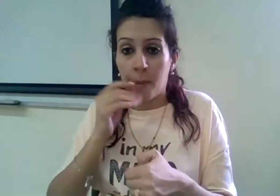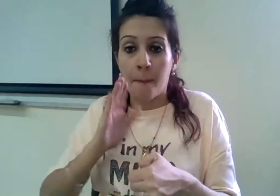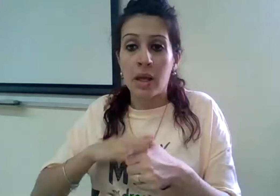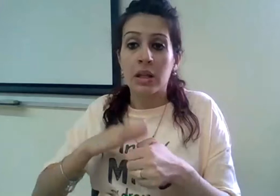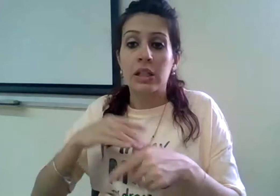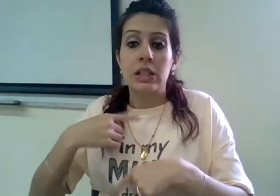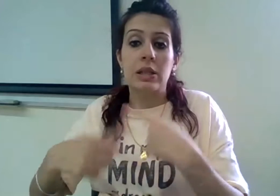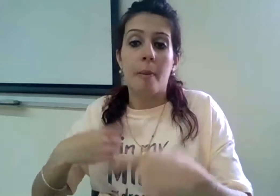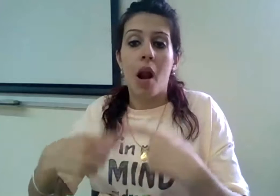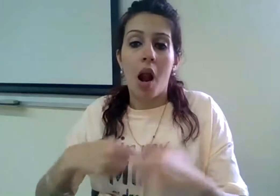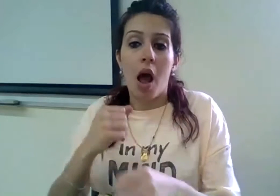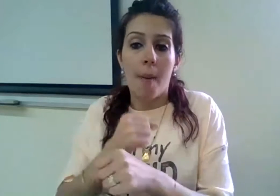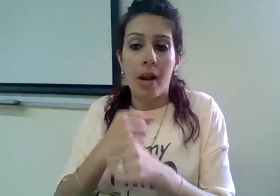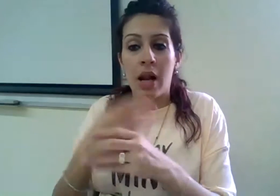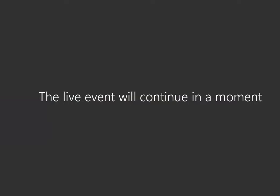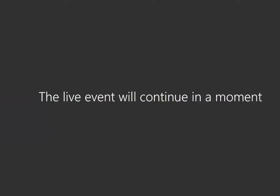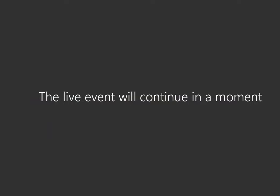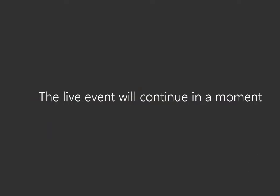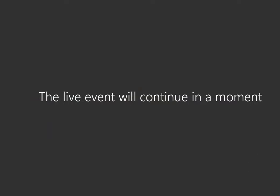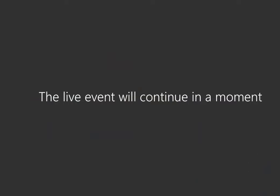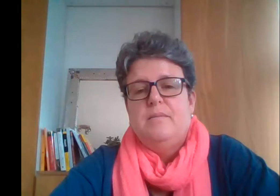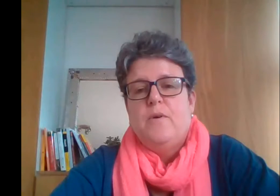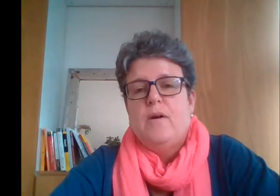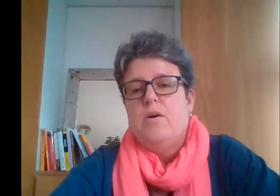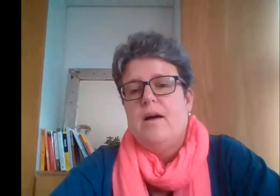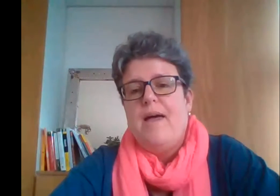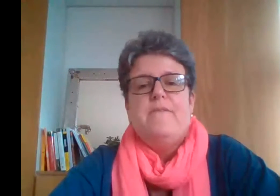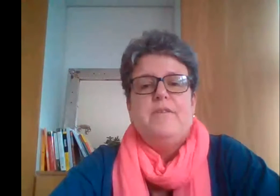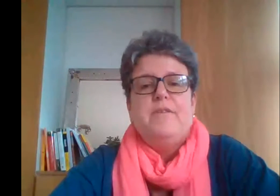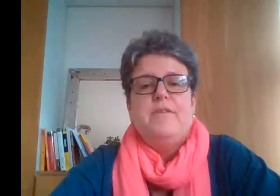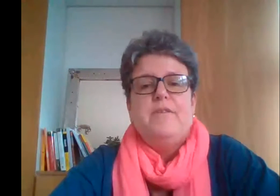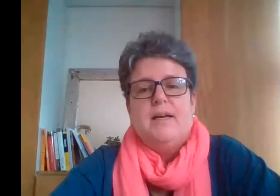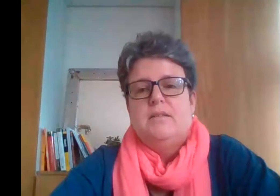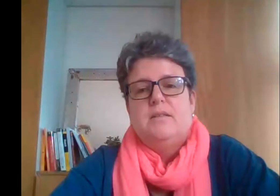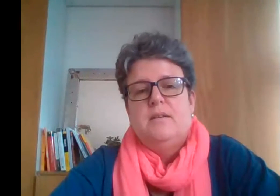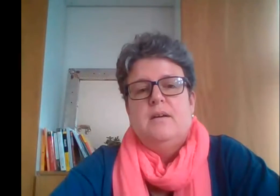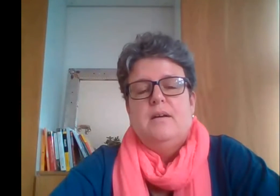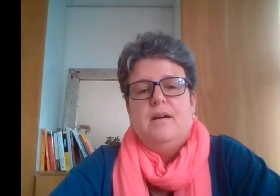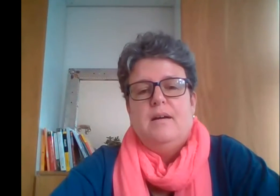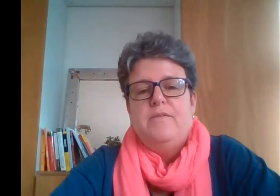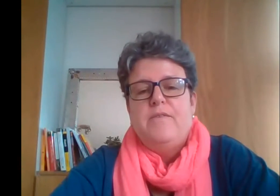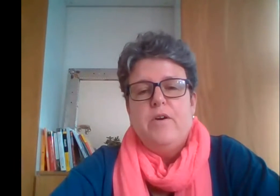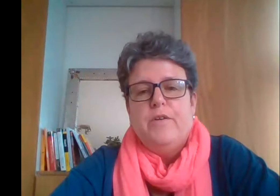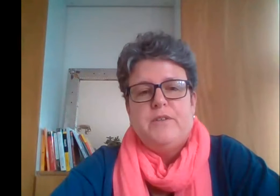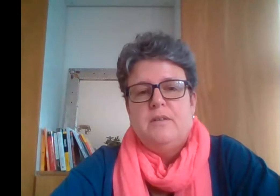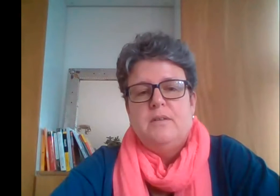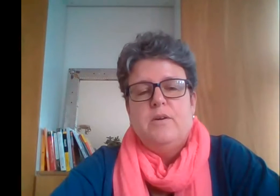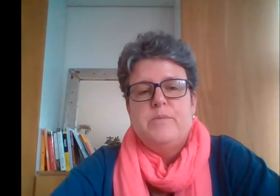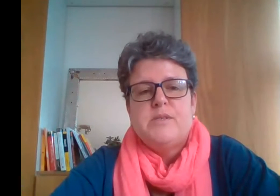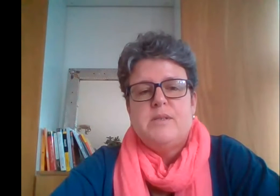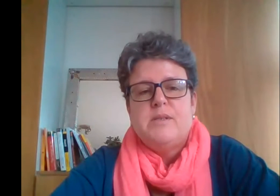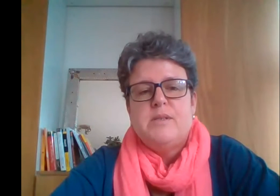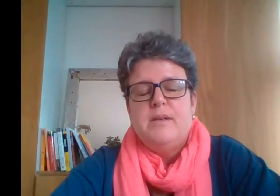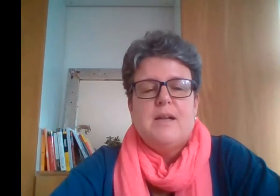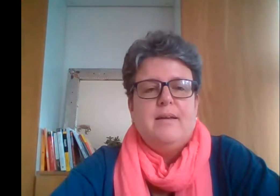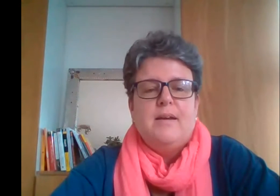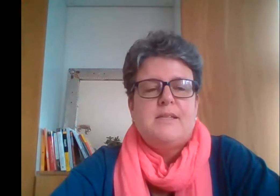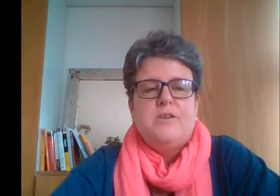As a matter of fact, for every child, very often the home looks like